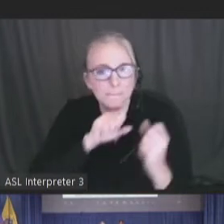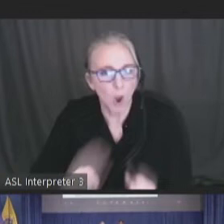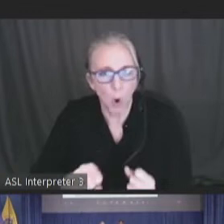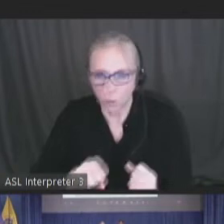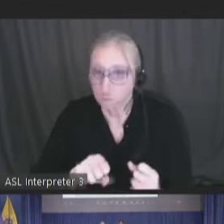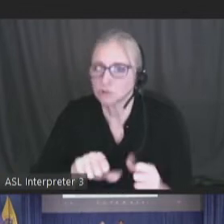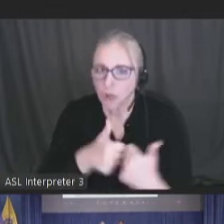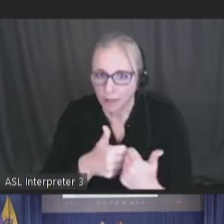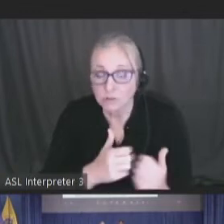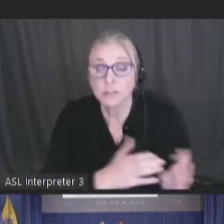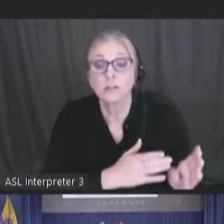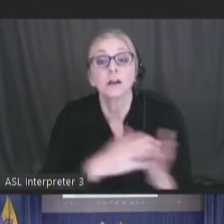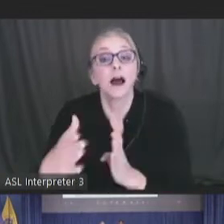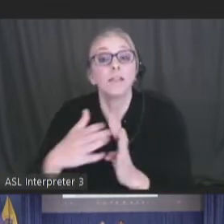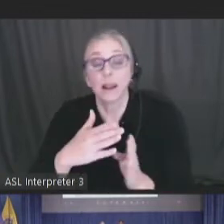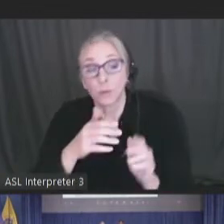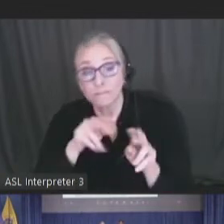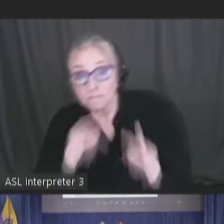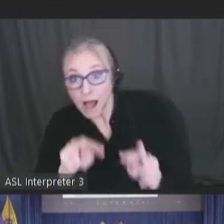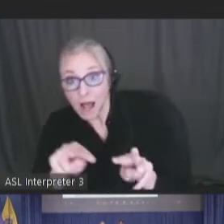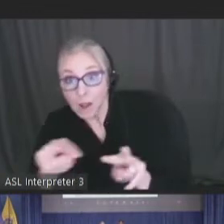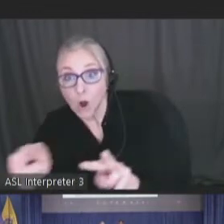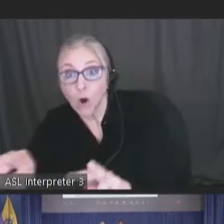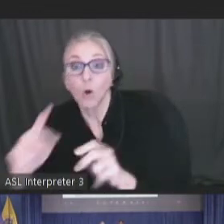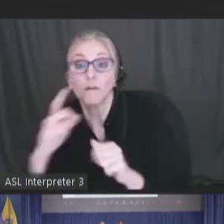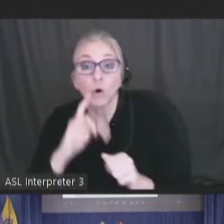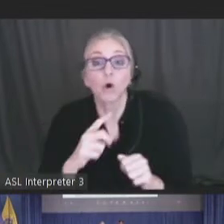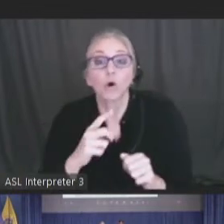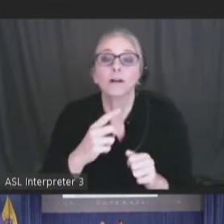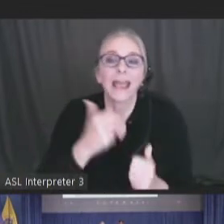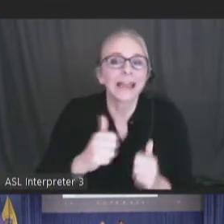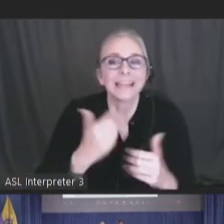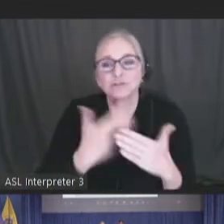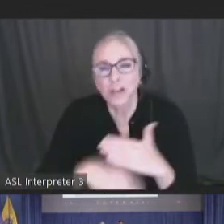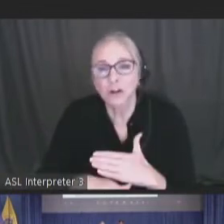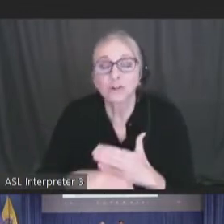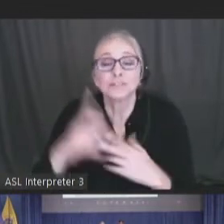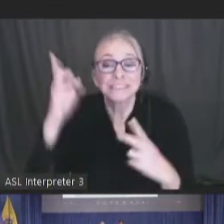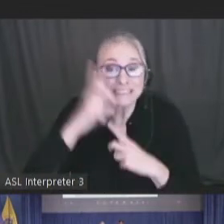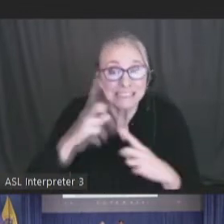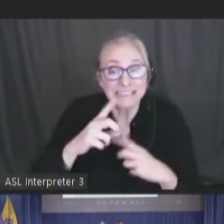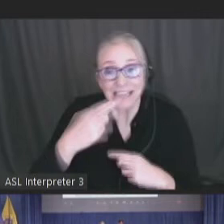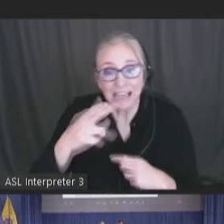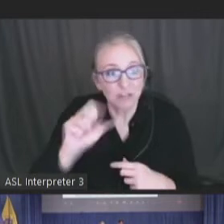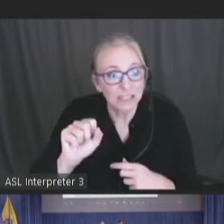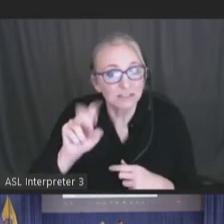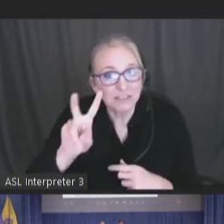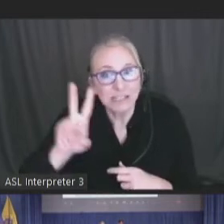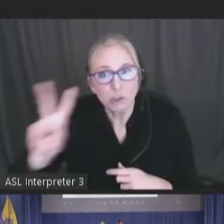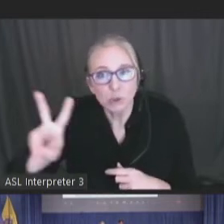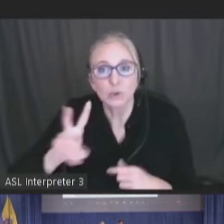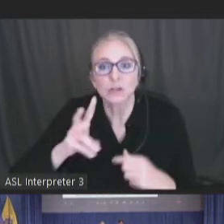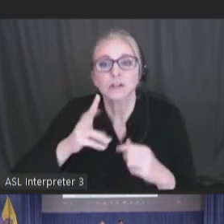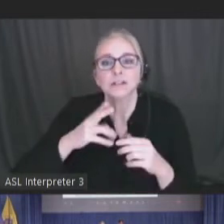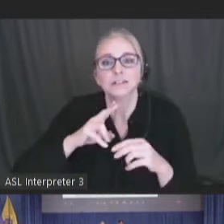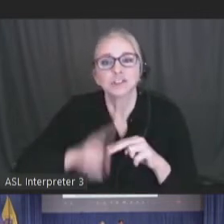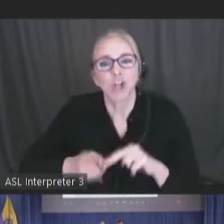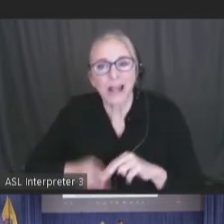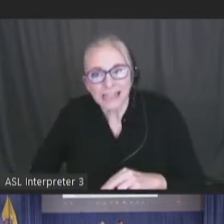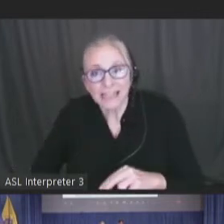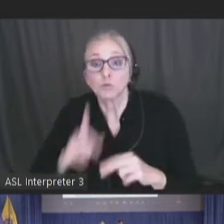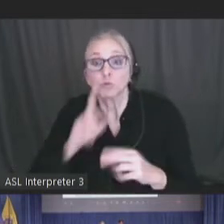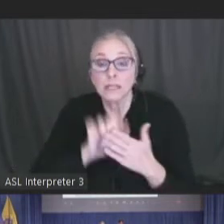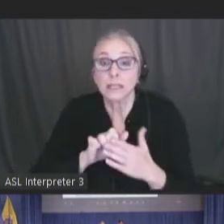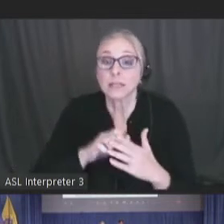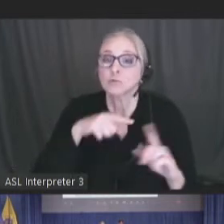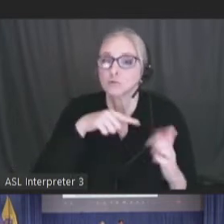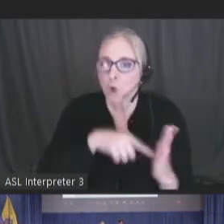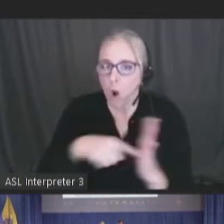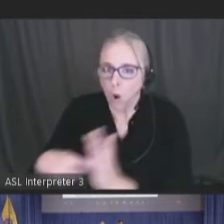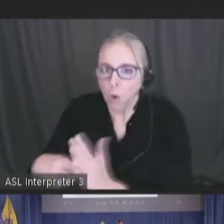And we follow the animals for general disease and HSV-2 DNA shedding as markers of infection